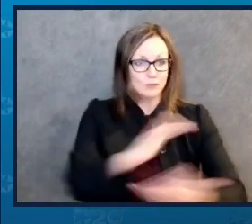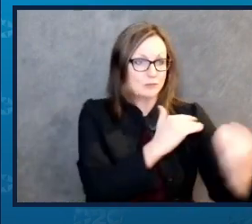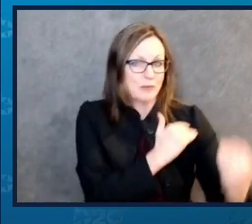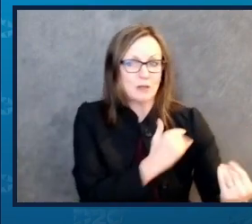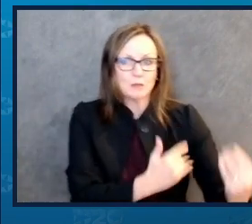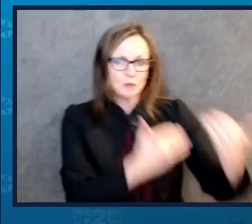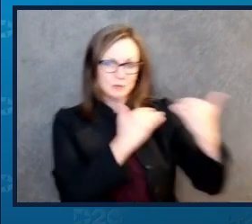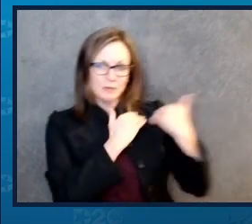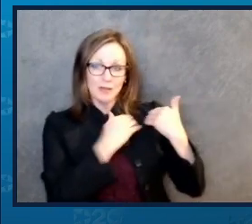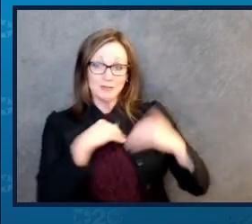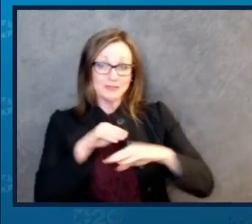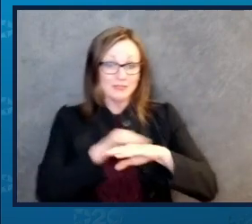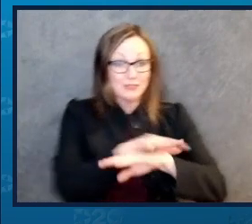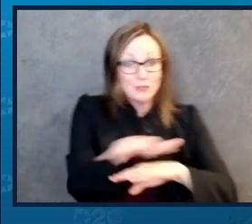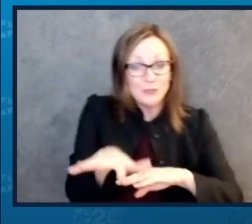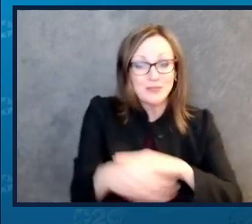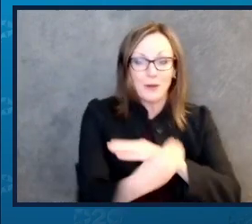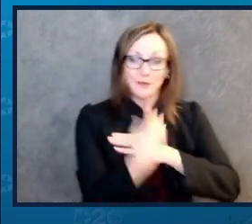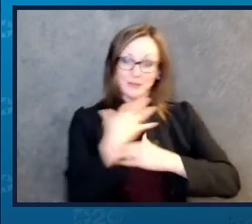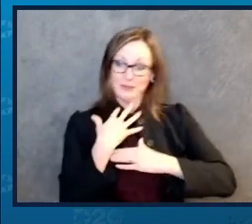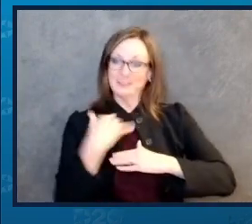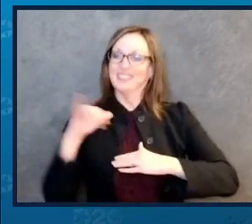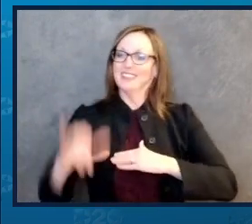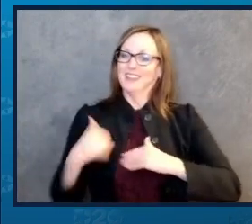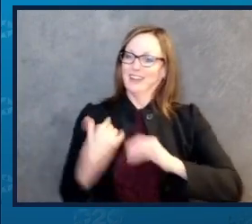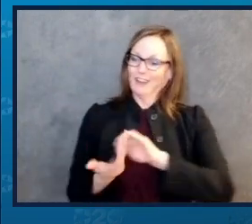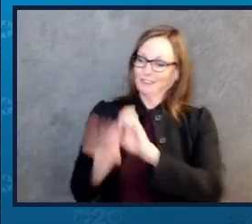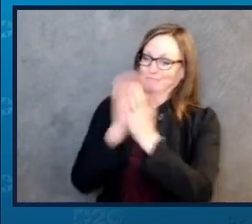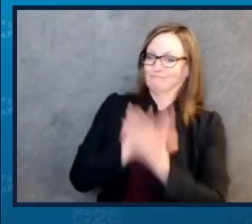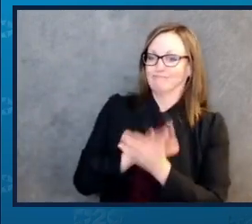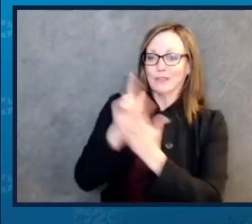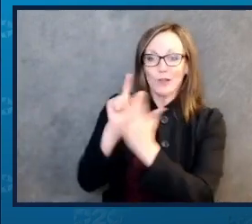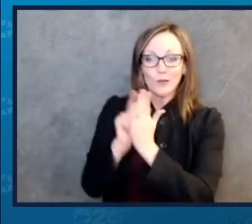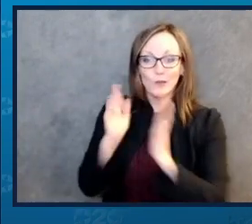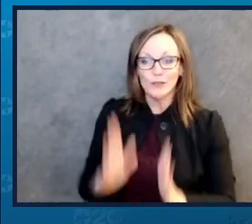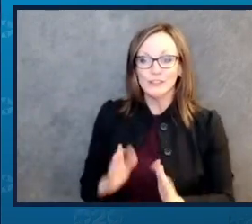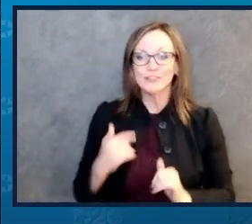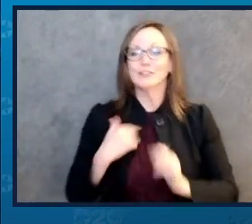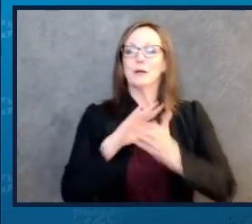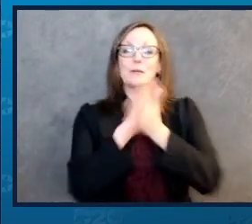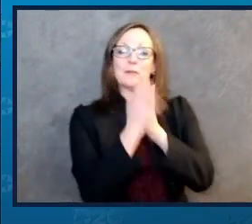A DISTRICT ATTORNEY, ATTORNEY GENERAL, AND A UNITED STATES